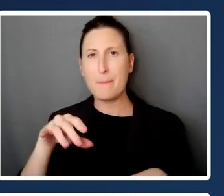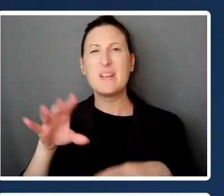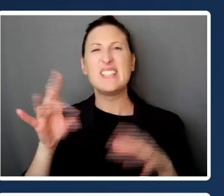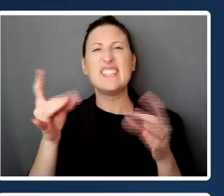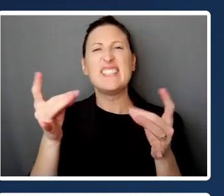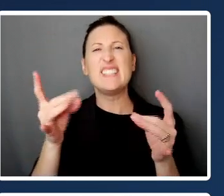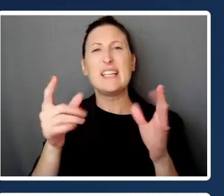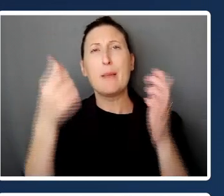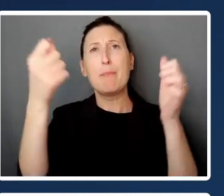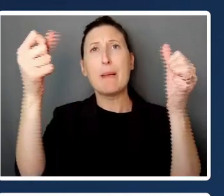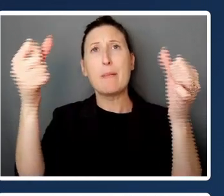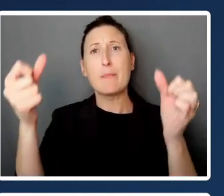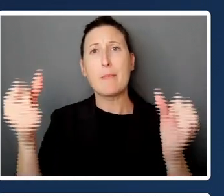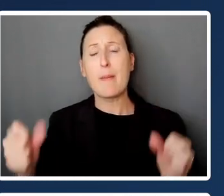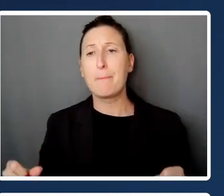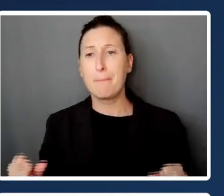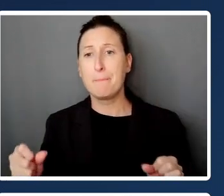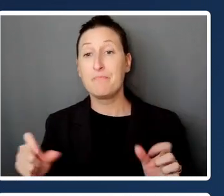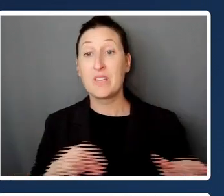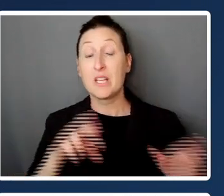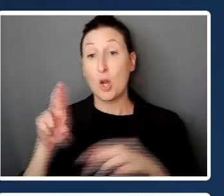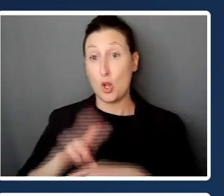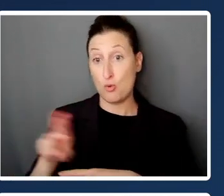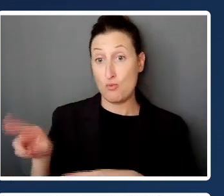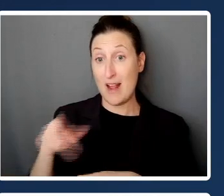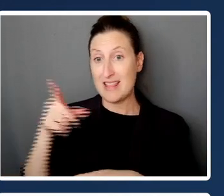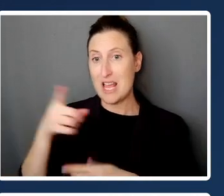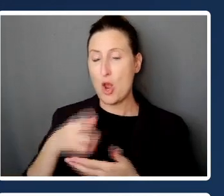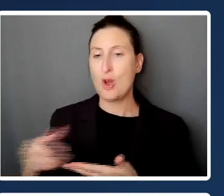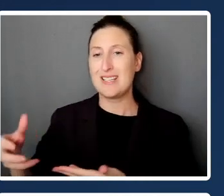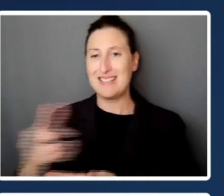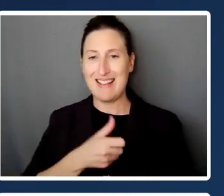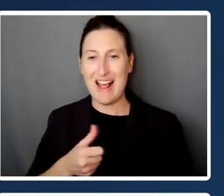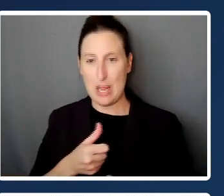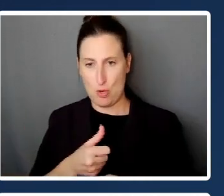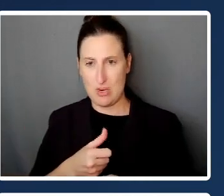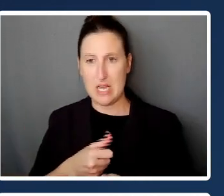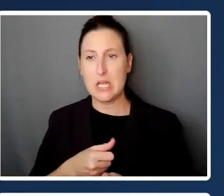they are gathering those sticky notes, categorizing them into themes.